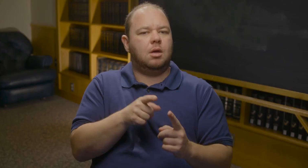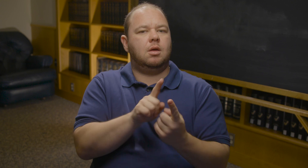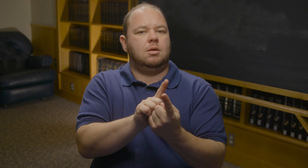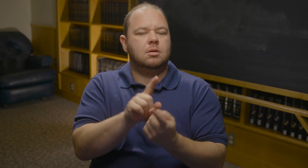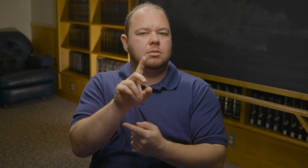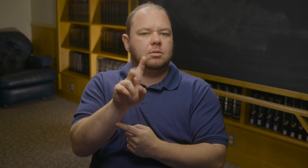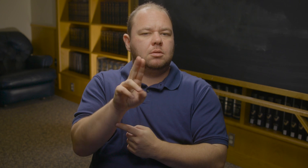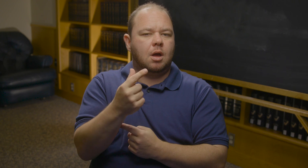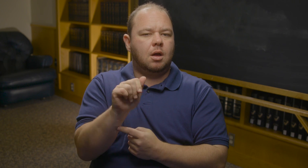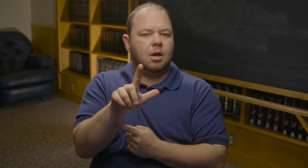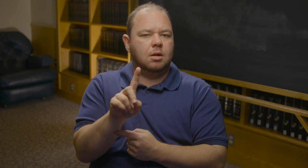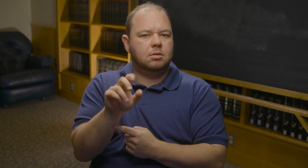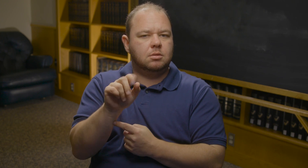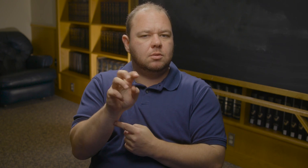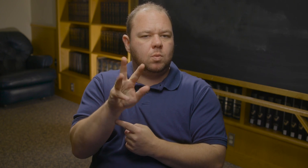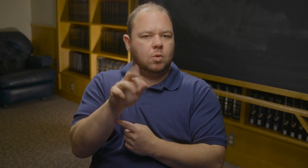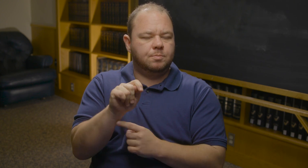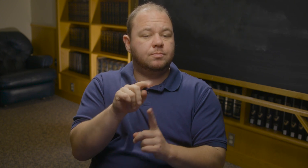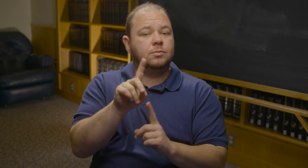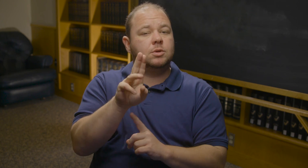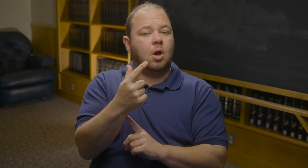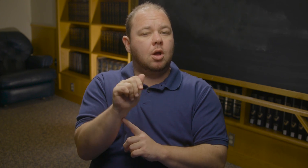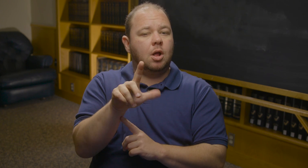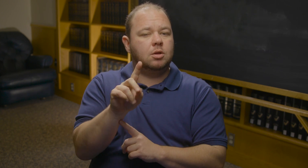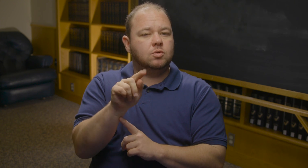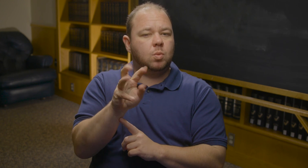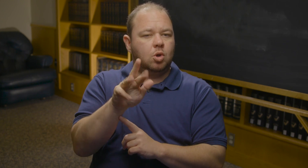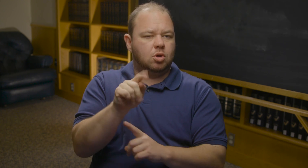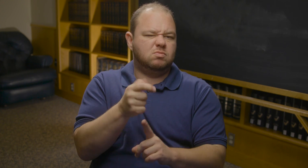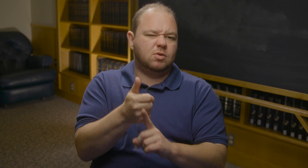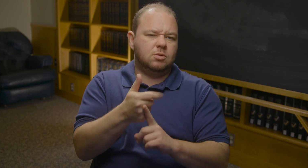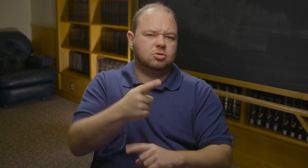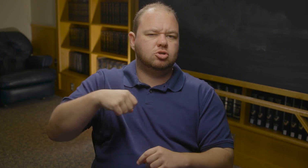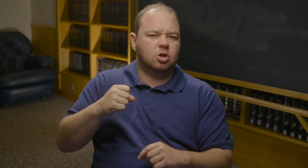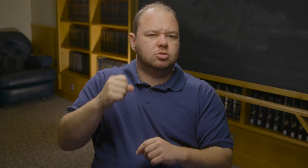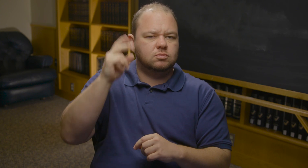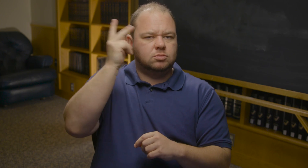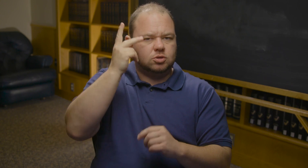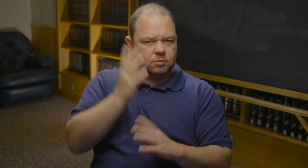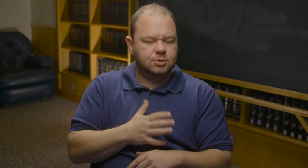He met with Dugald Stewart. He was a Scottish philosopher.